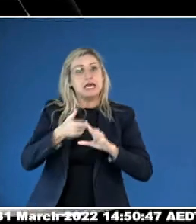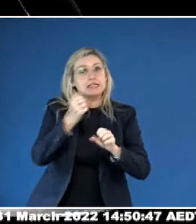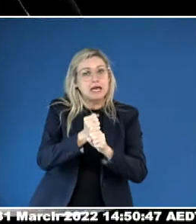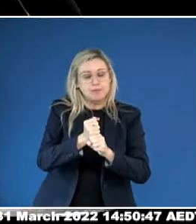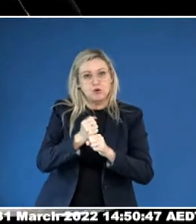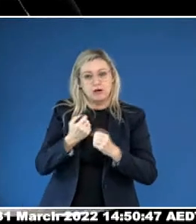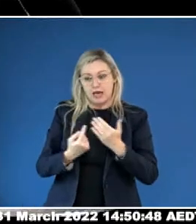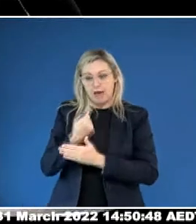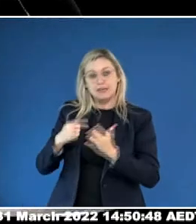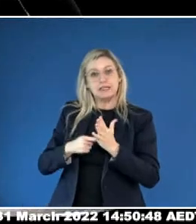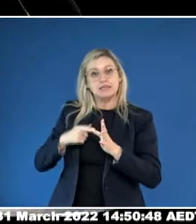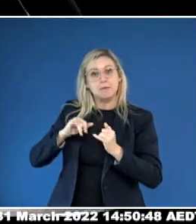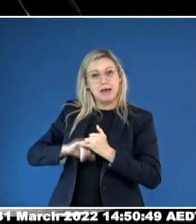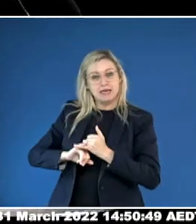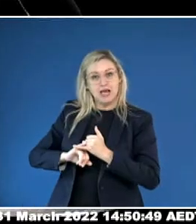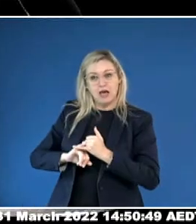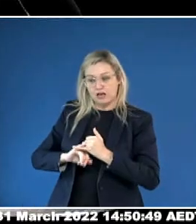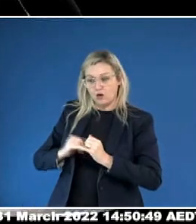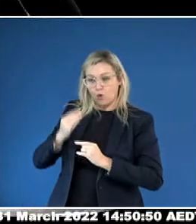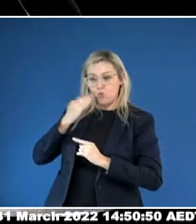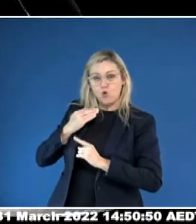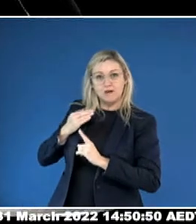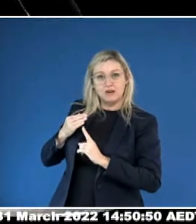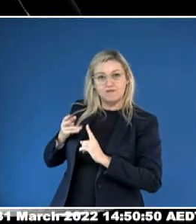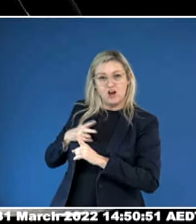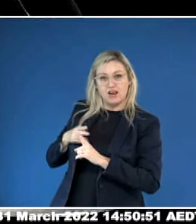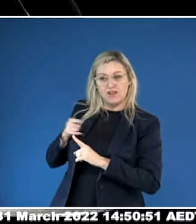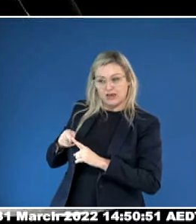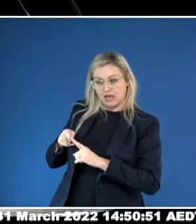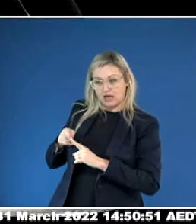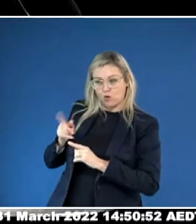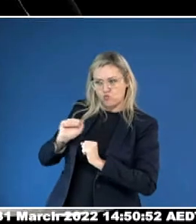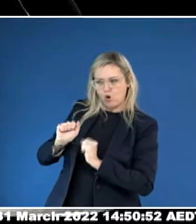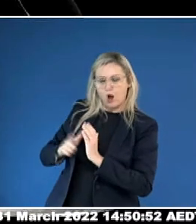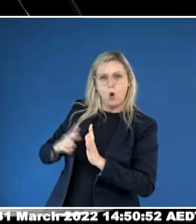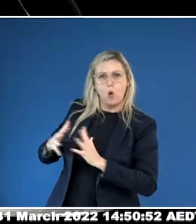may be completely differently conceptualised in law in New South Wales.